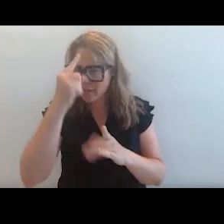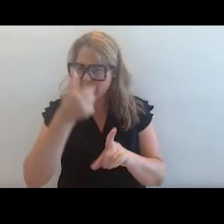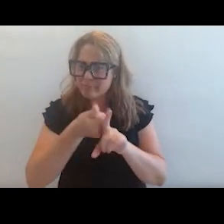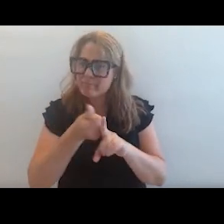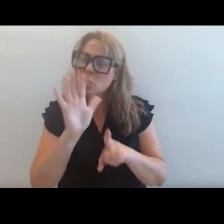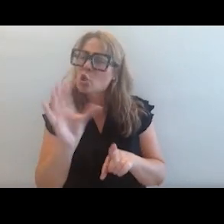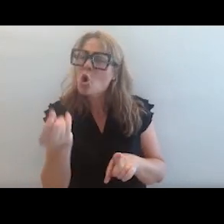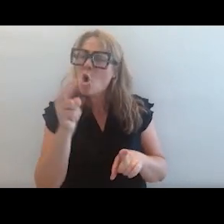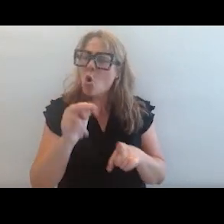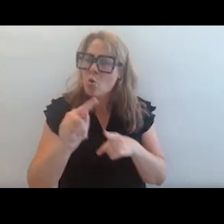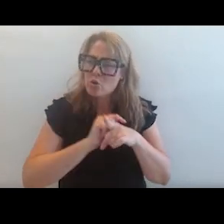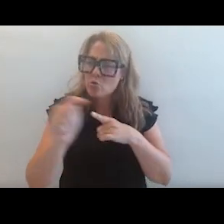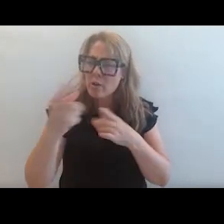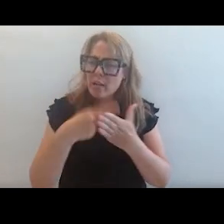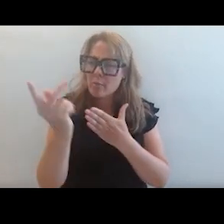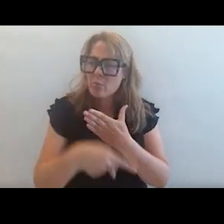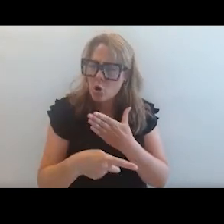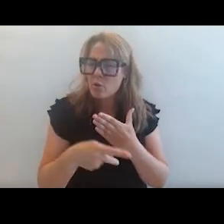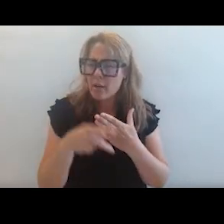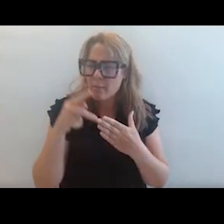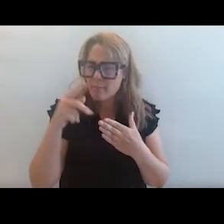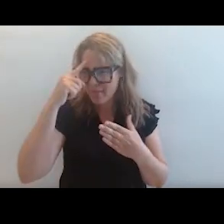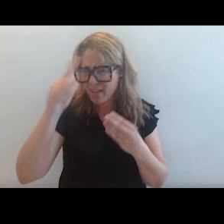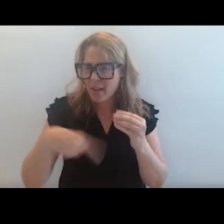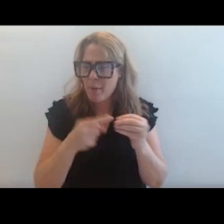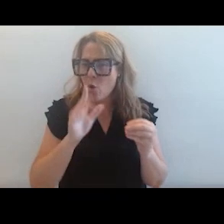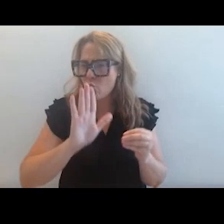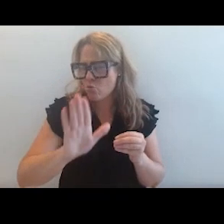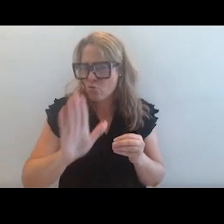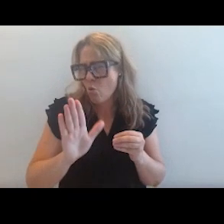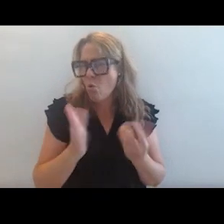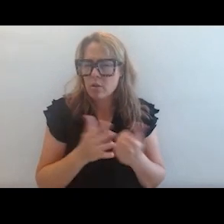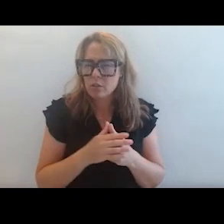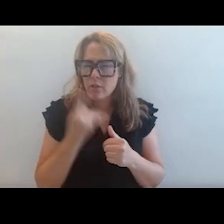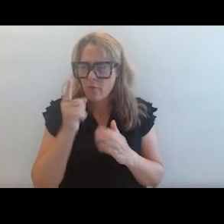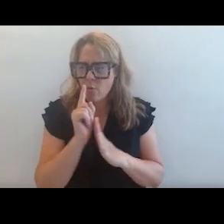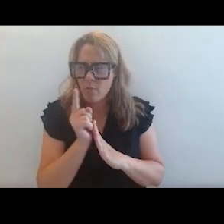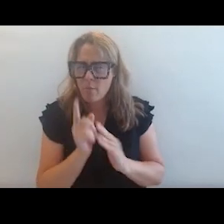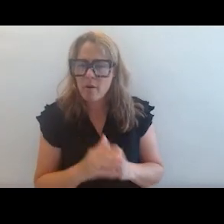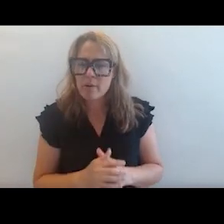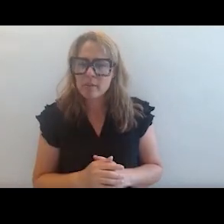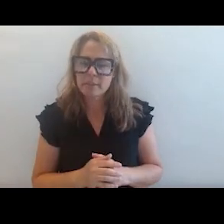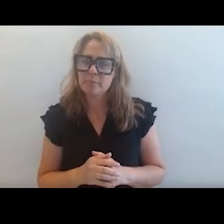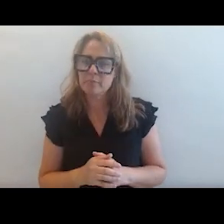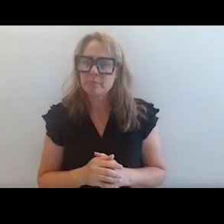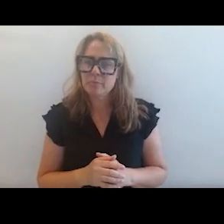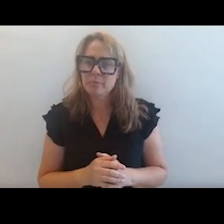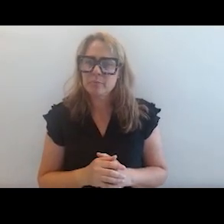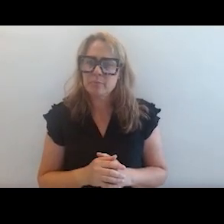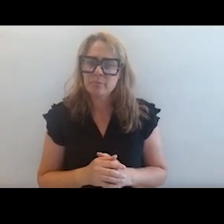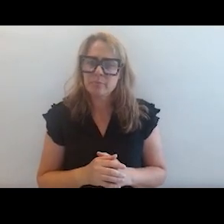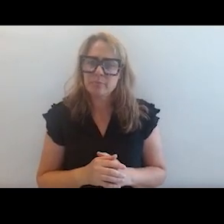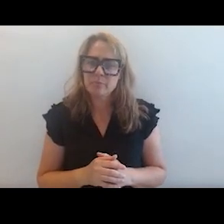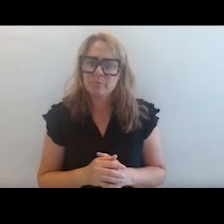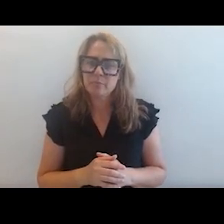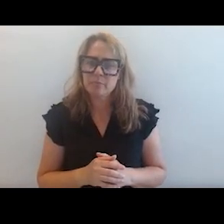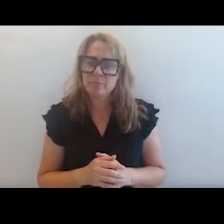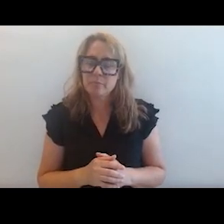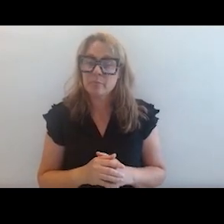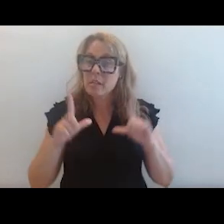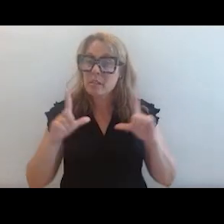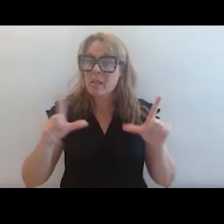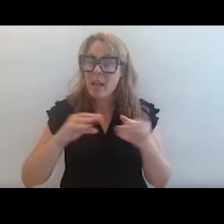about your own training program. [Rachel] Slide 4,